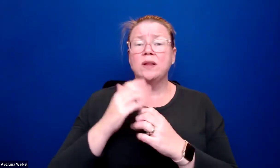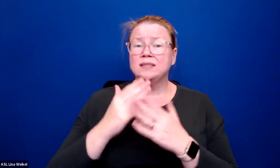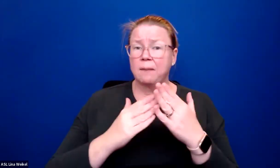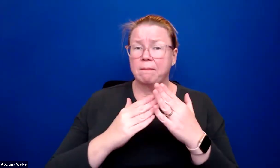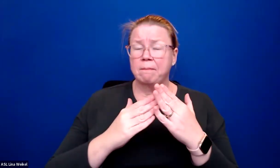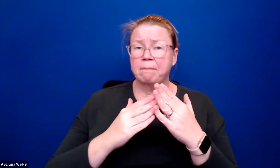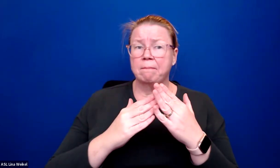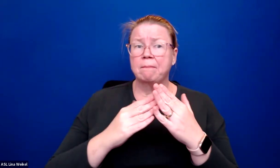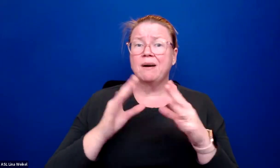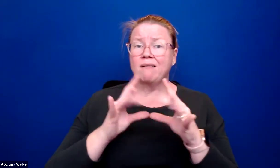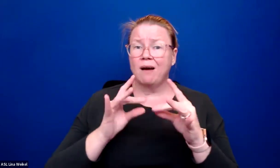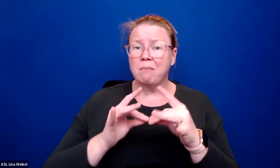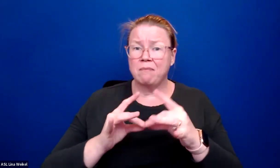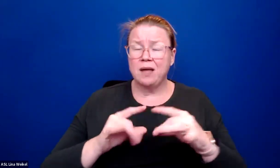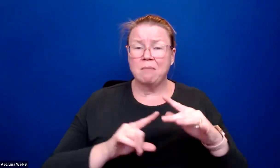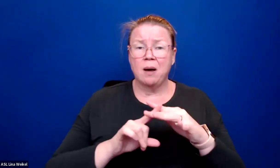Jordan Hayes (she, her): some comments that have popped up